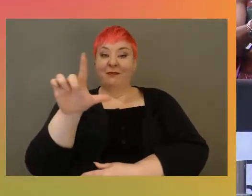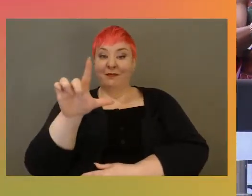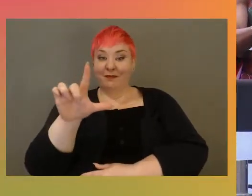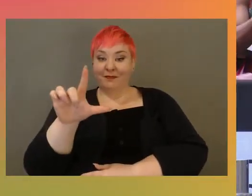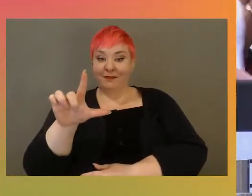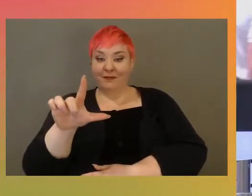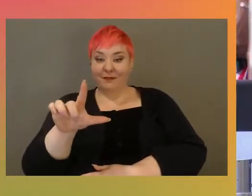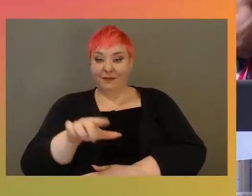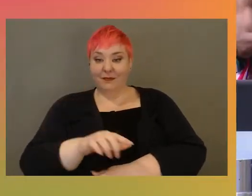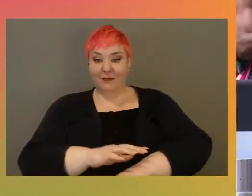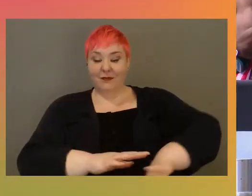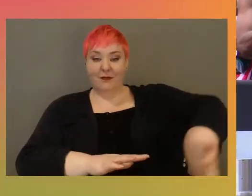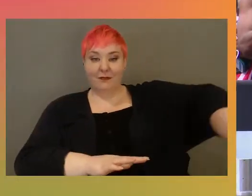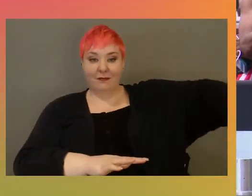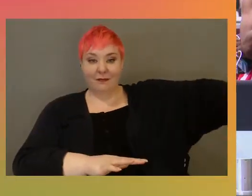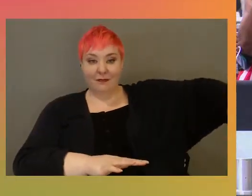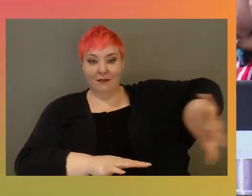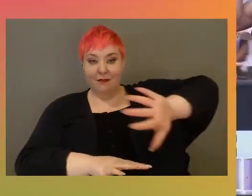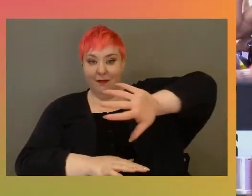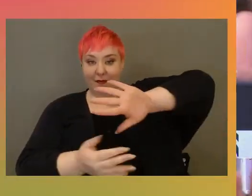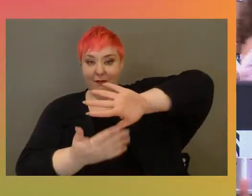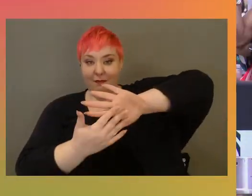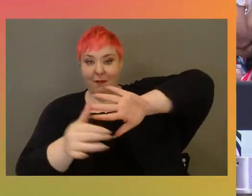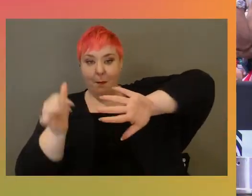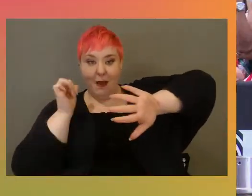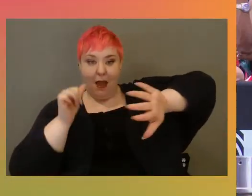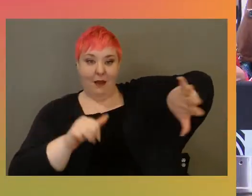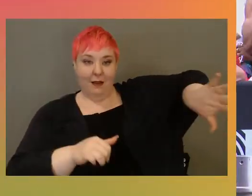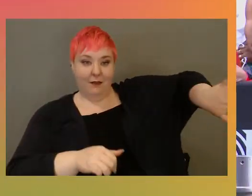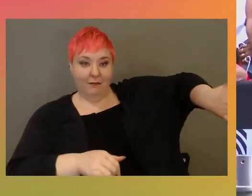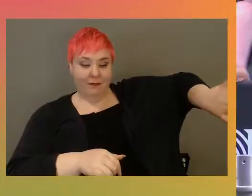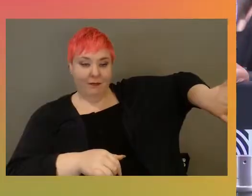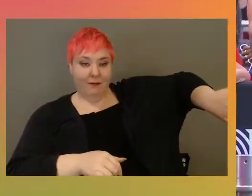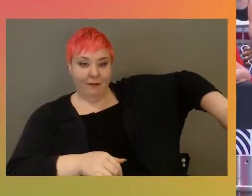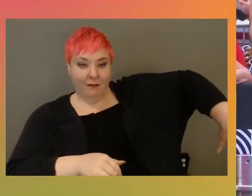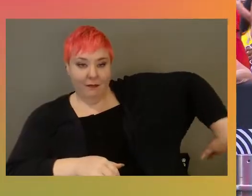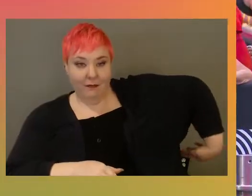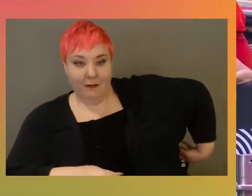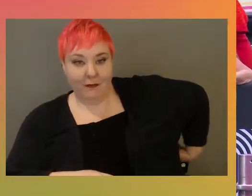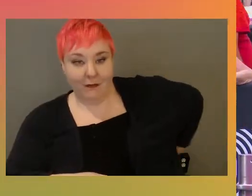TAKE YOUR RIGHT ARM, AND TURN THE PALM TO FACE BACK, AND BEND THE ELBOW.